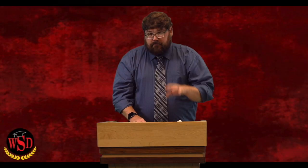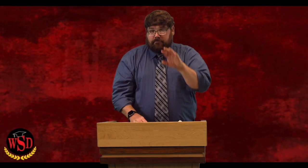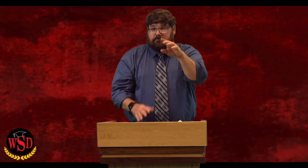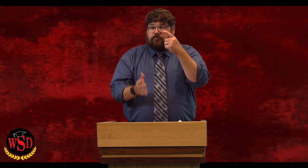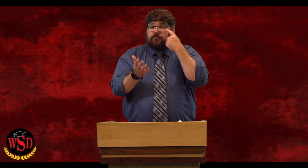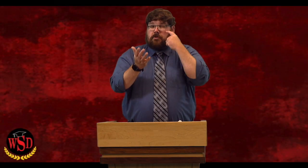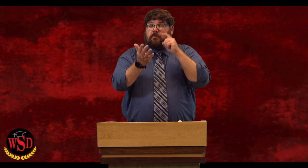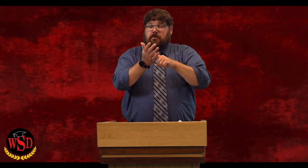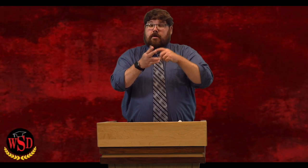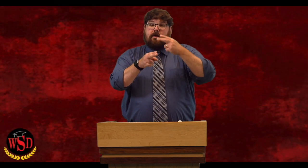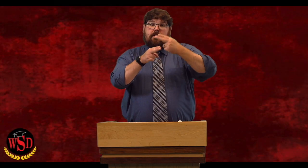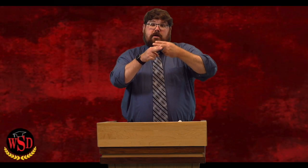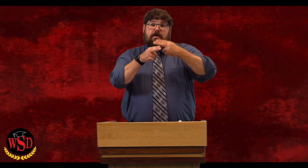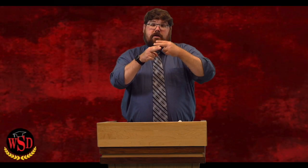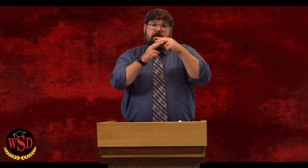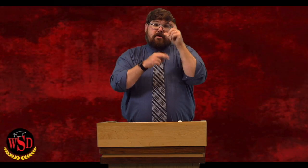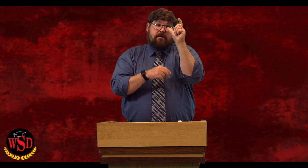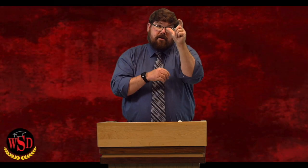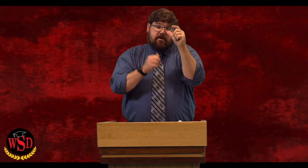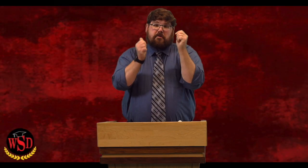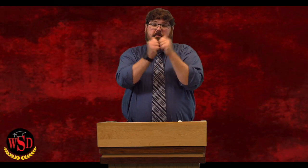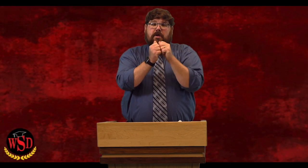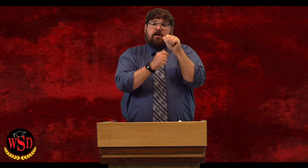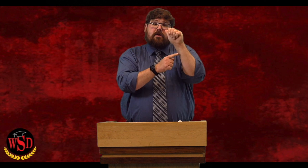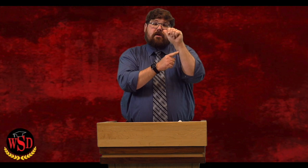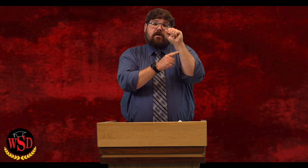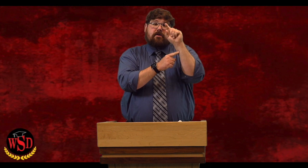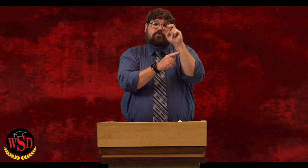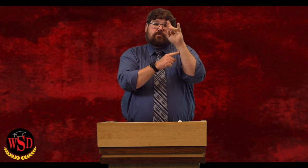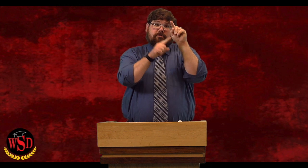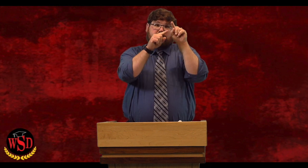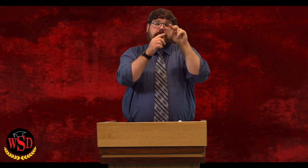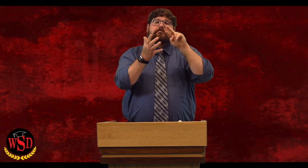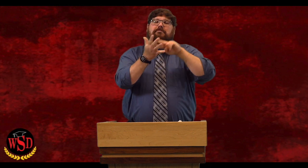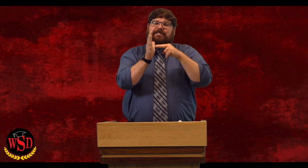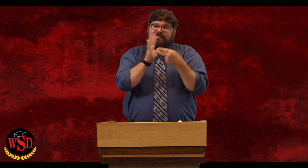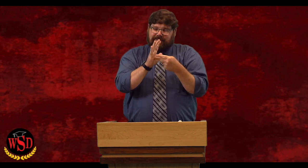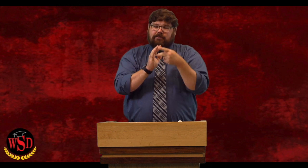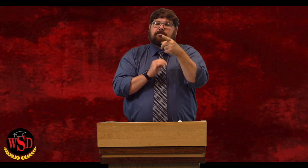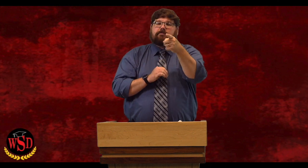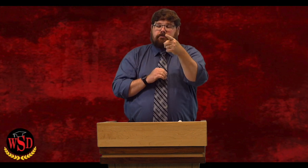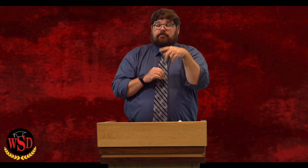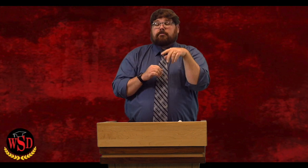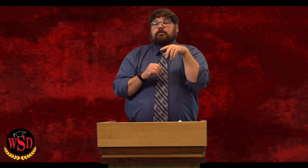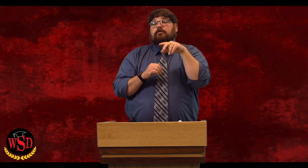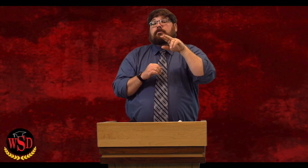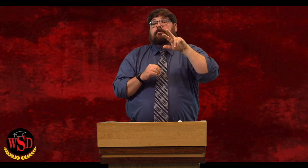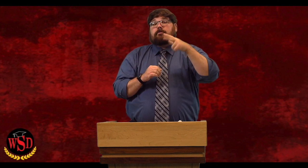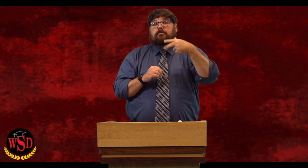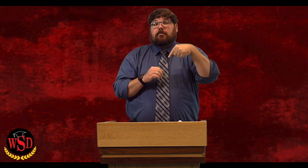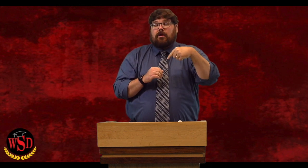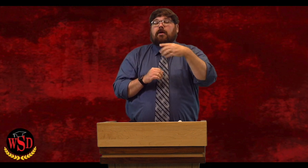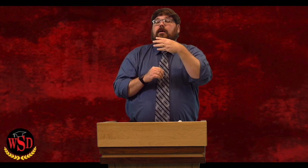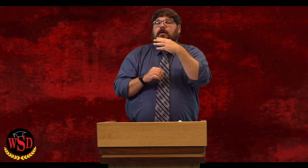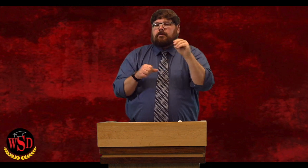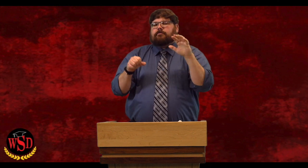Again, the students' names denoted with an asterisk means third quarter Honor Roll and the entire year Honor Roll.